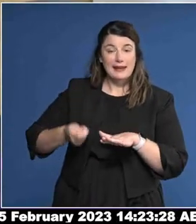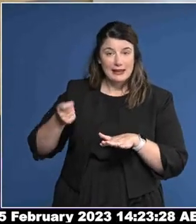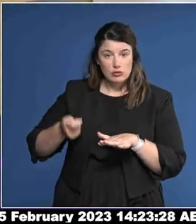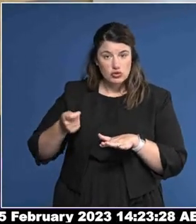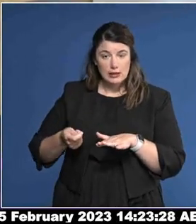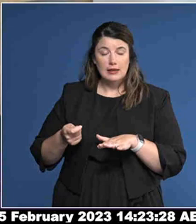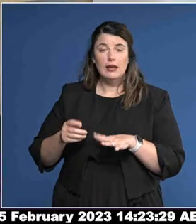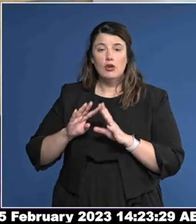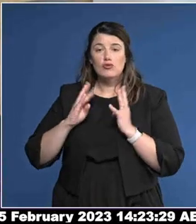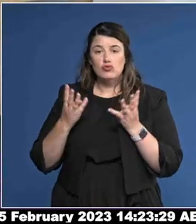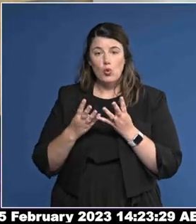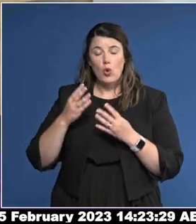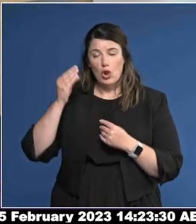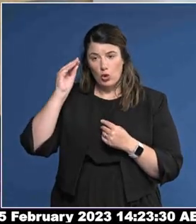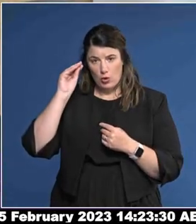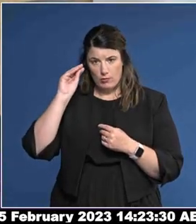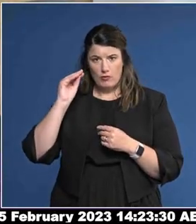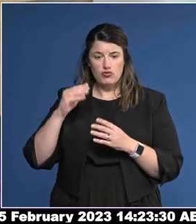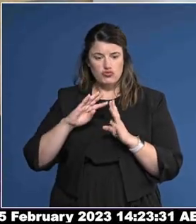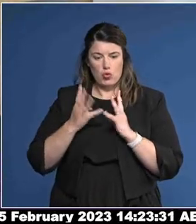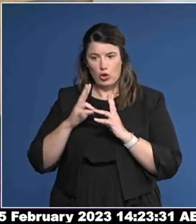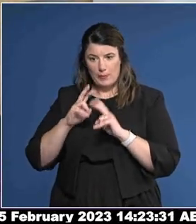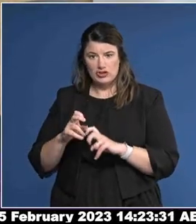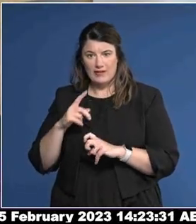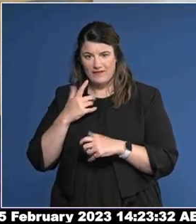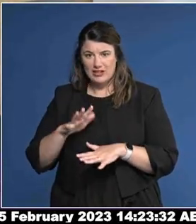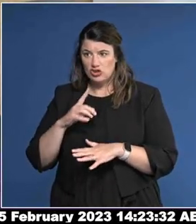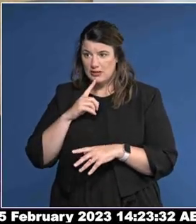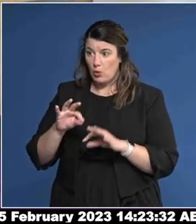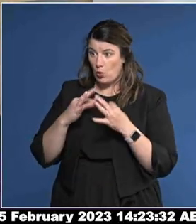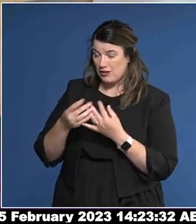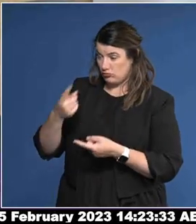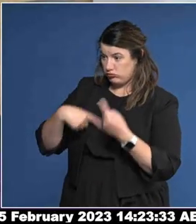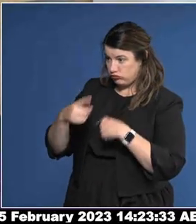a CEO of a service provider to the effect that it's inevitable that there is going to